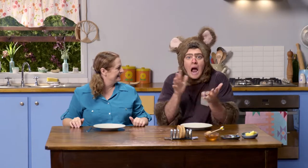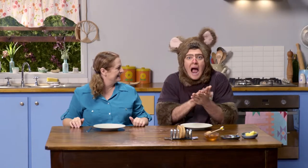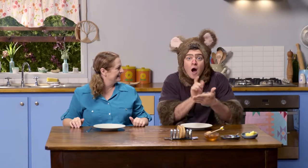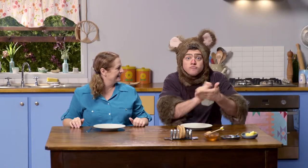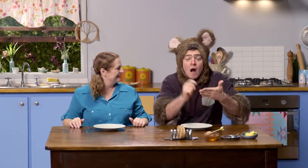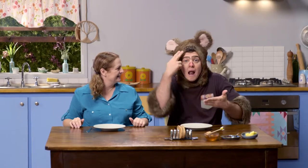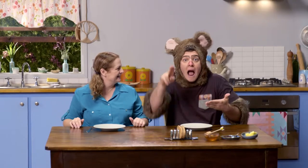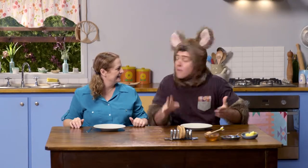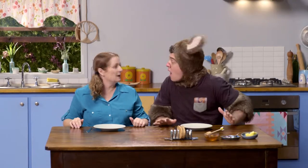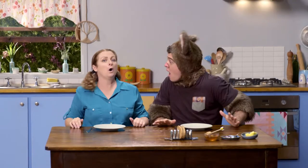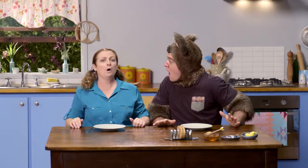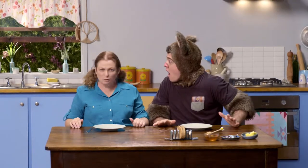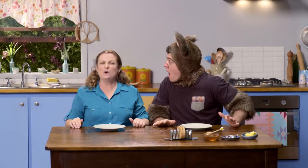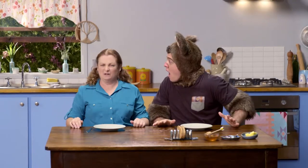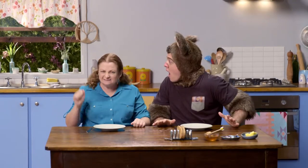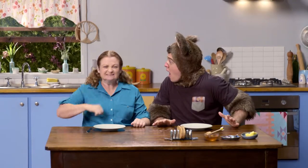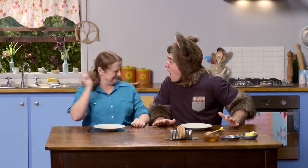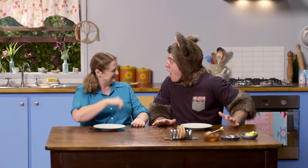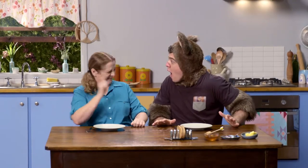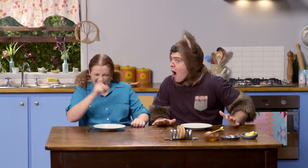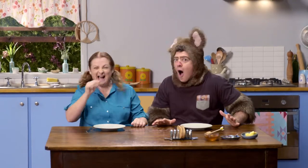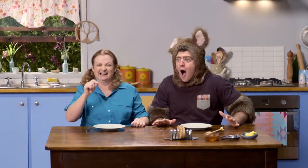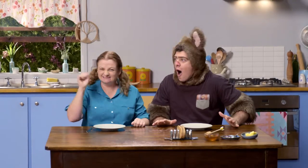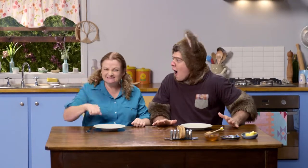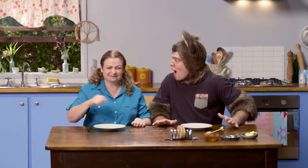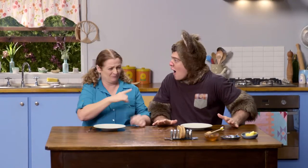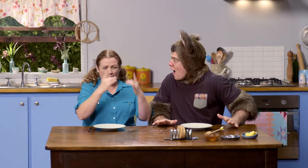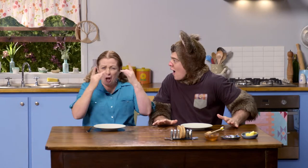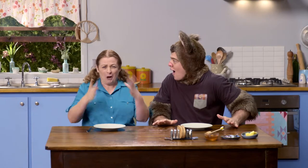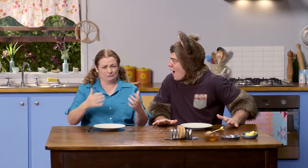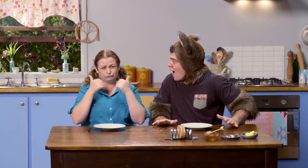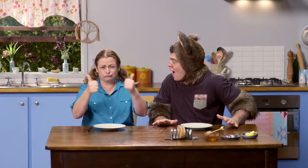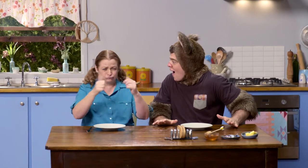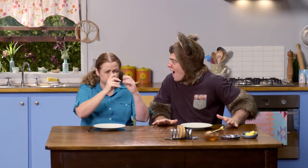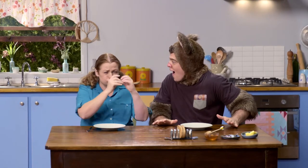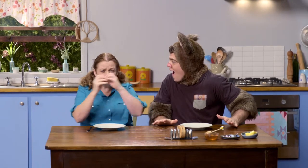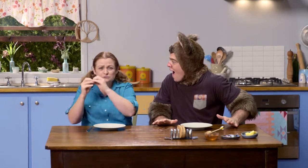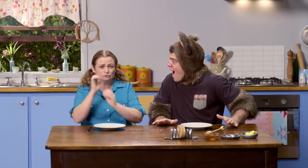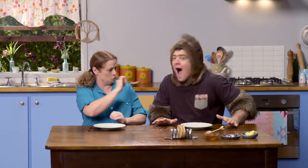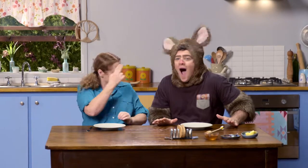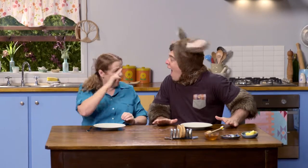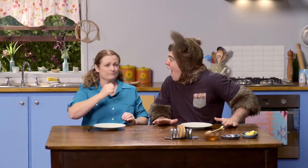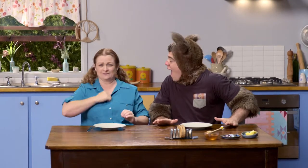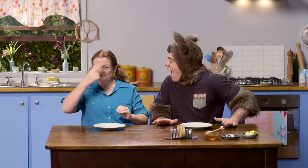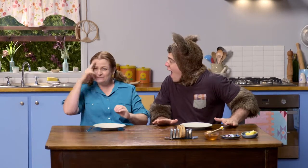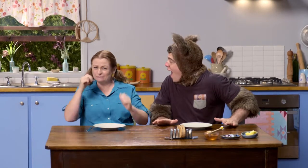Sally, can you teach me how to write my name? Oh, yes, I can do that. You can already finger spell your name very well.